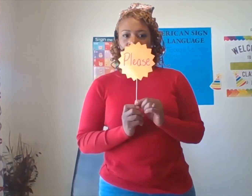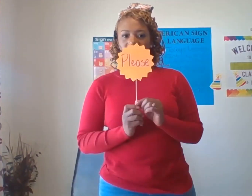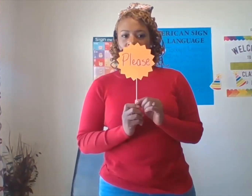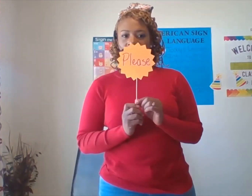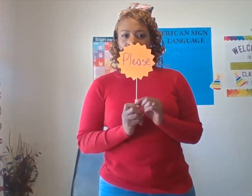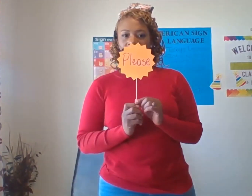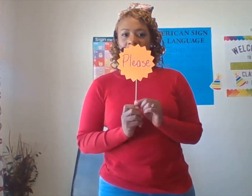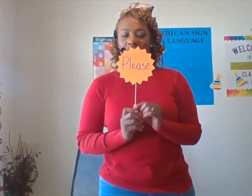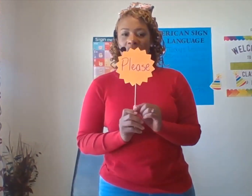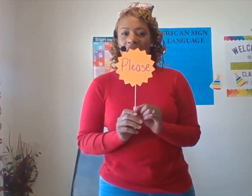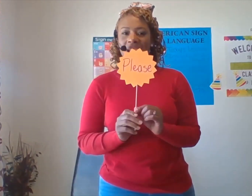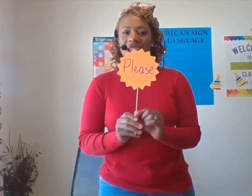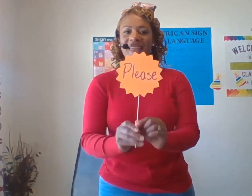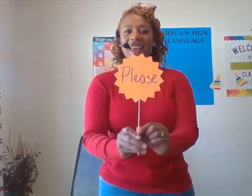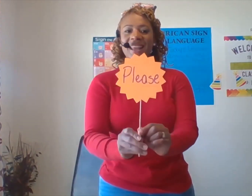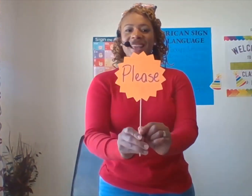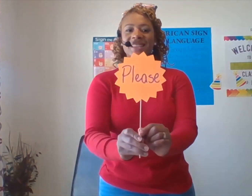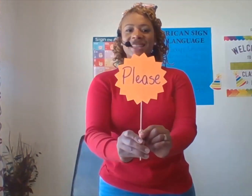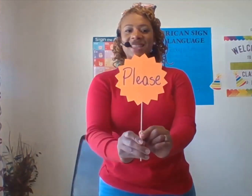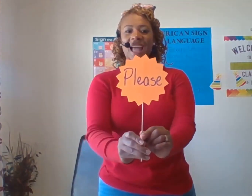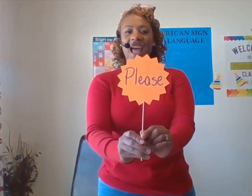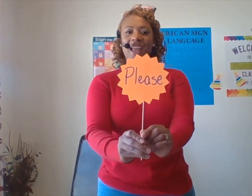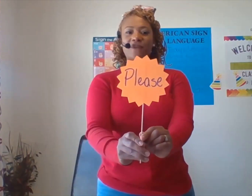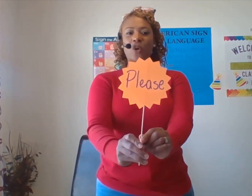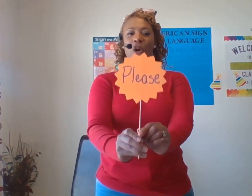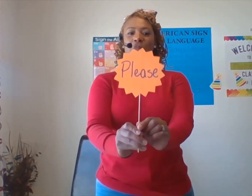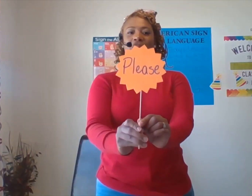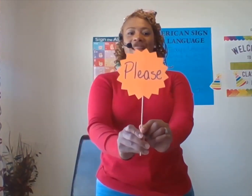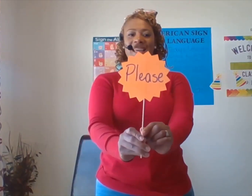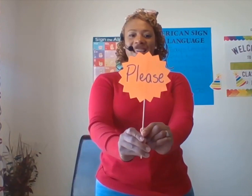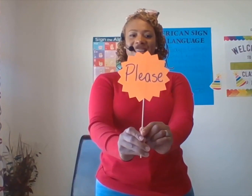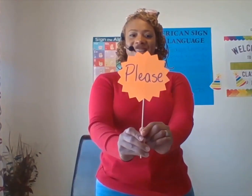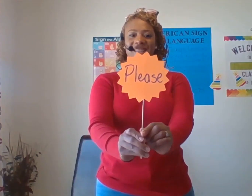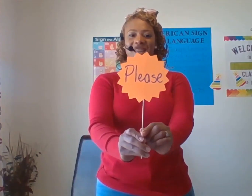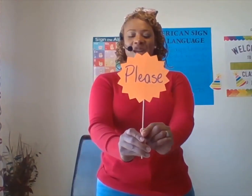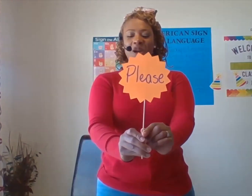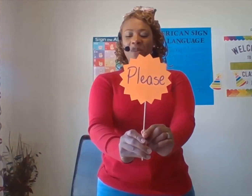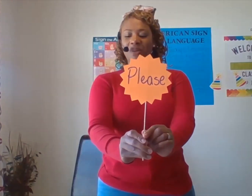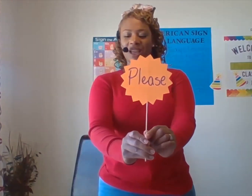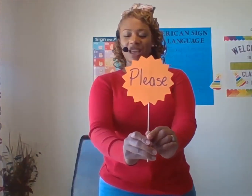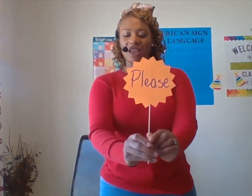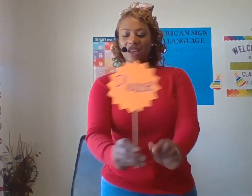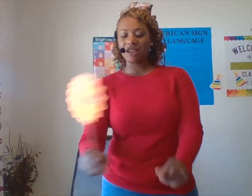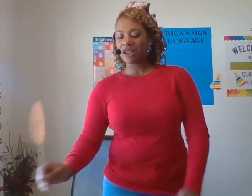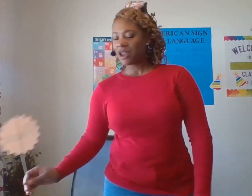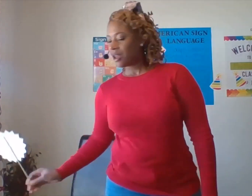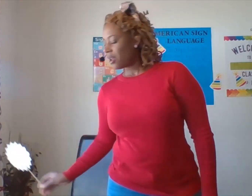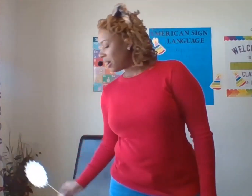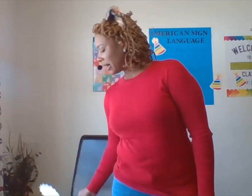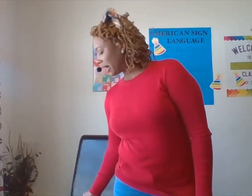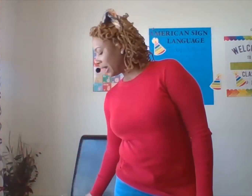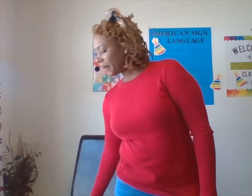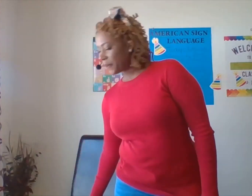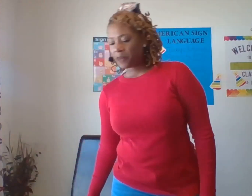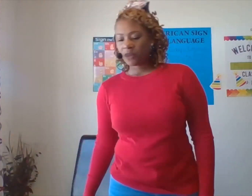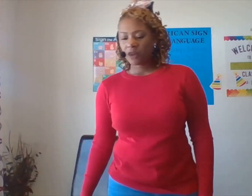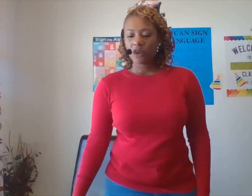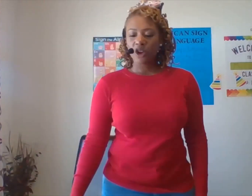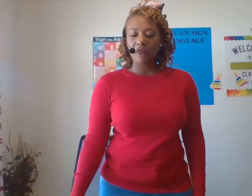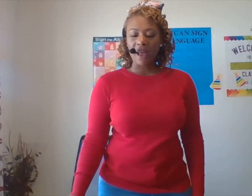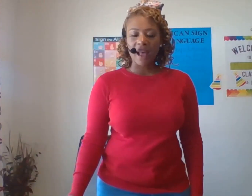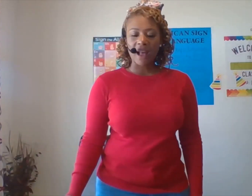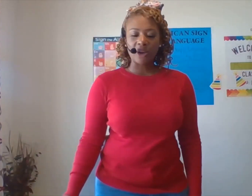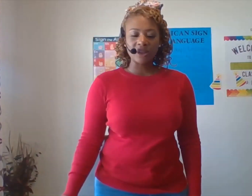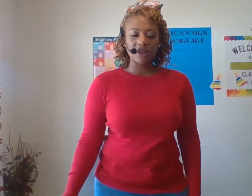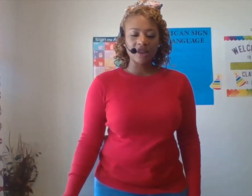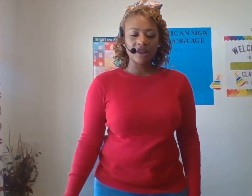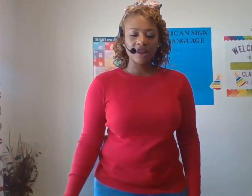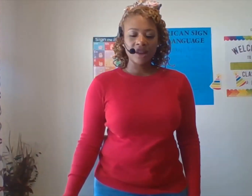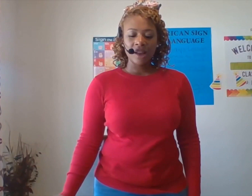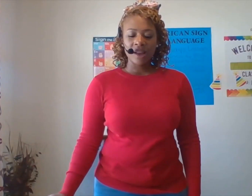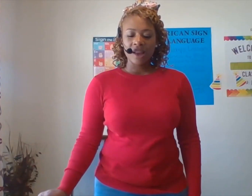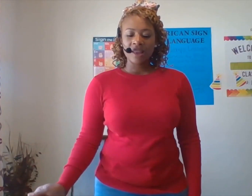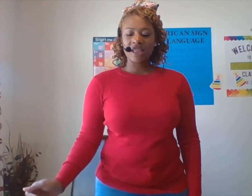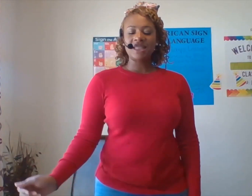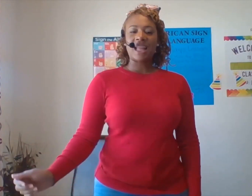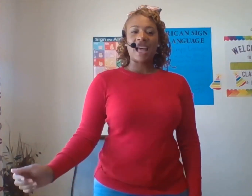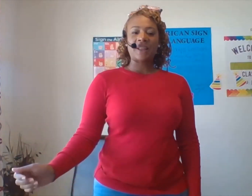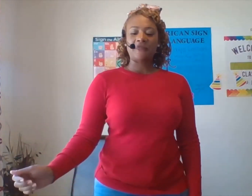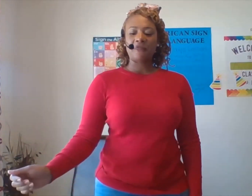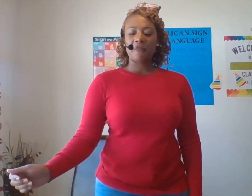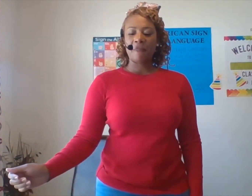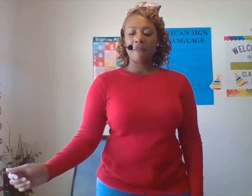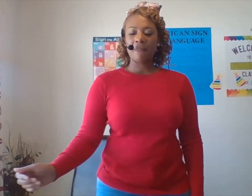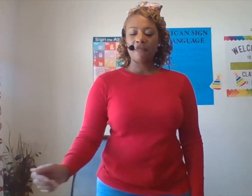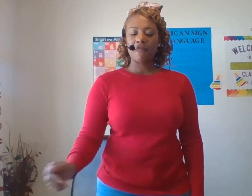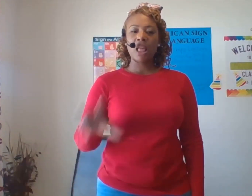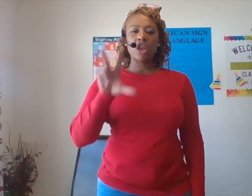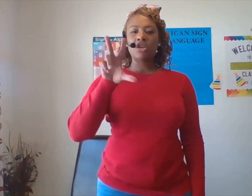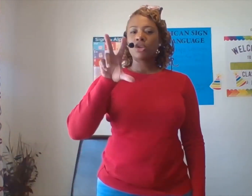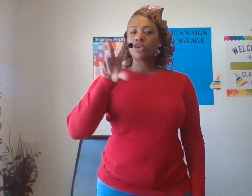that's right that is the sign for please please all right what about this time